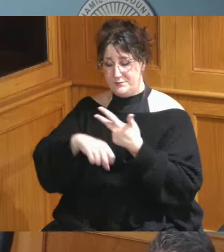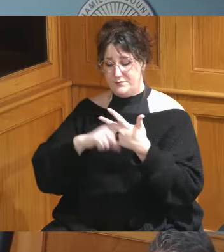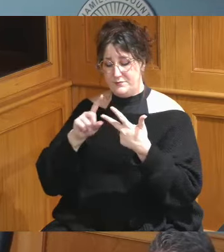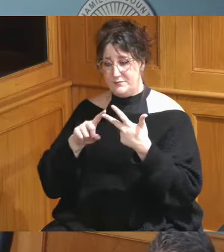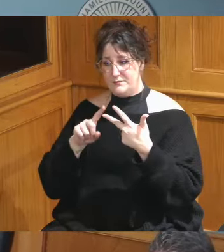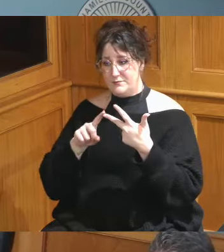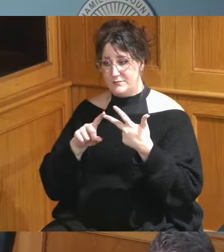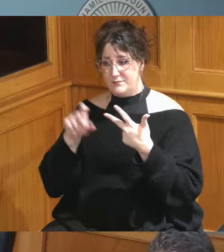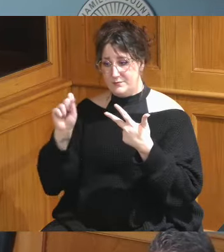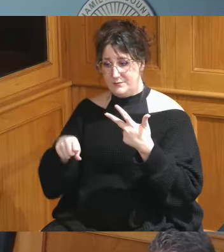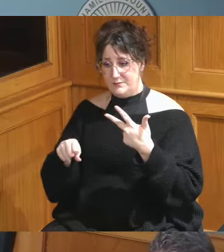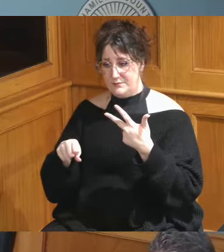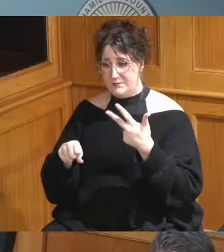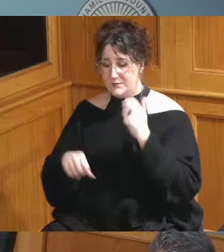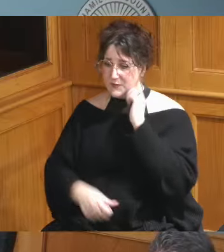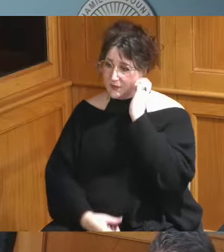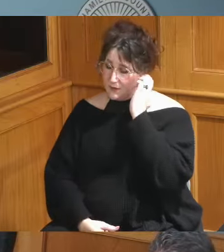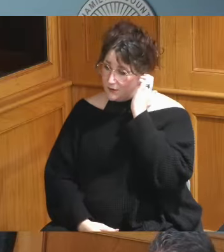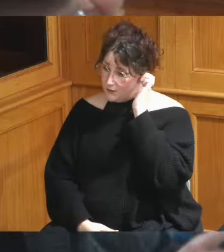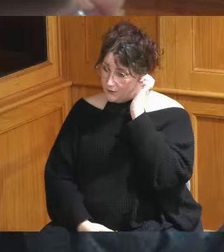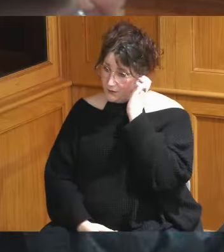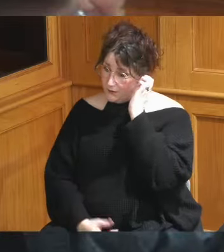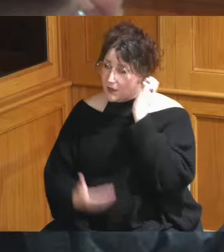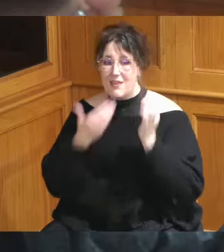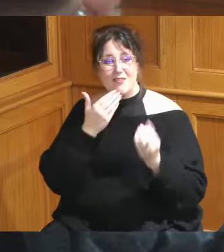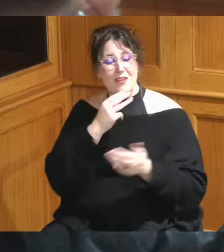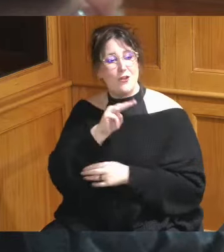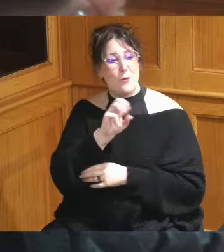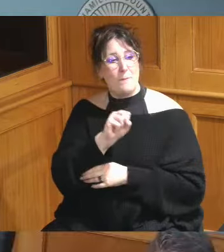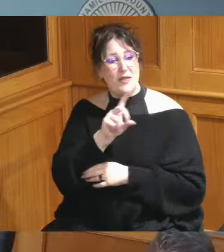Commissioner Reece. Yes. Thank you. And thanks to the MSD team for being here. Appreciate it.